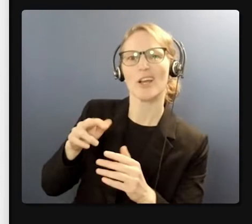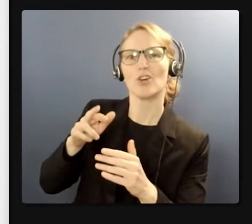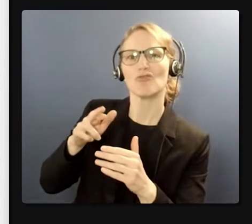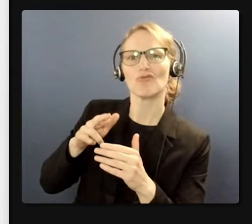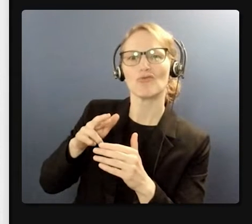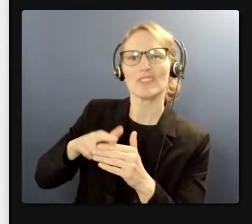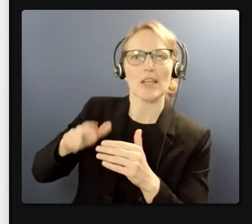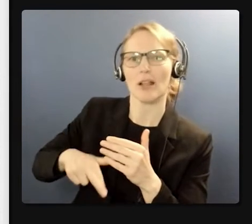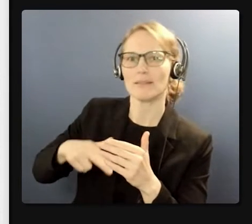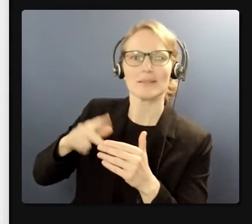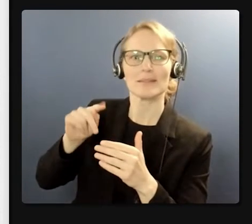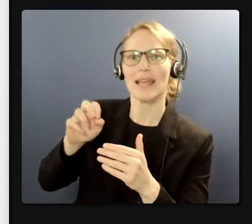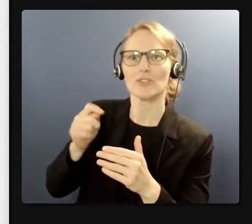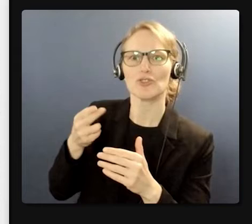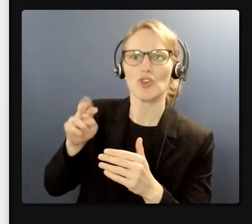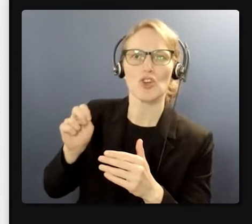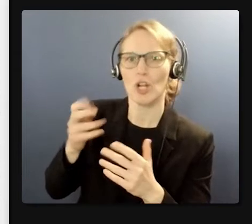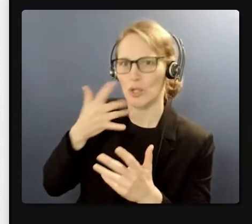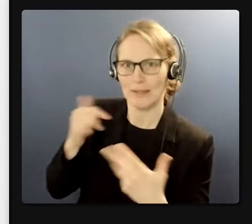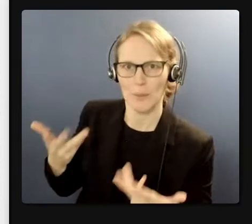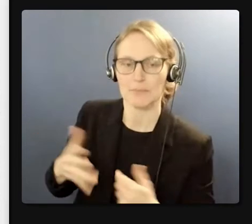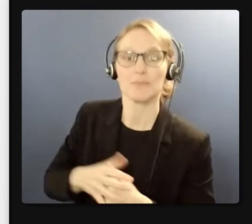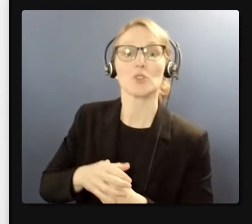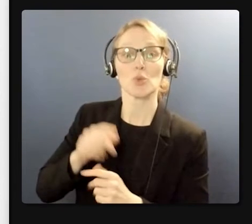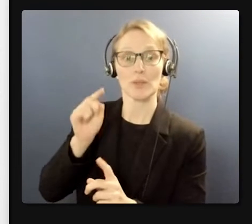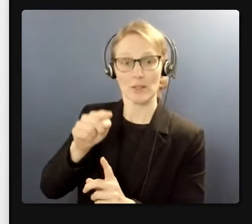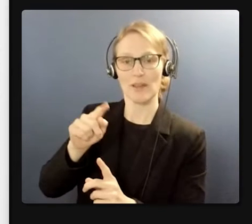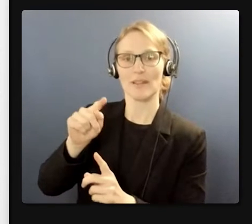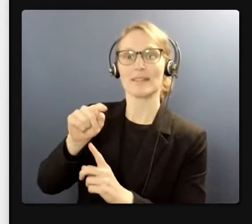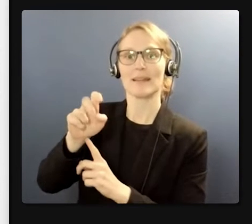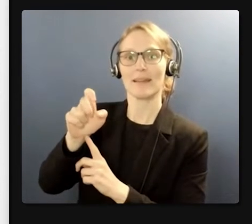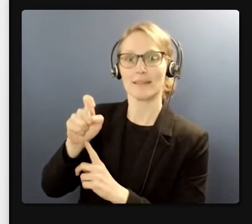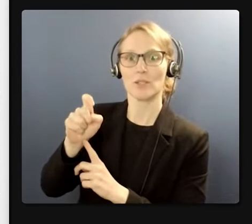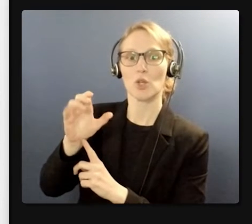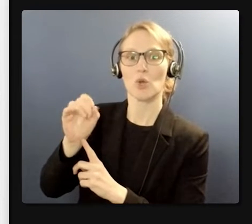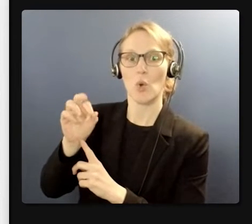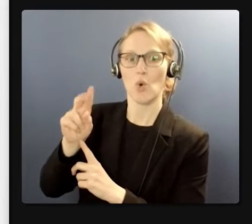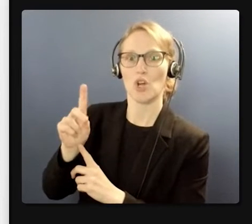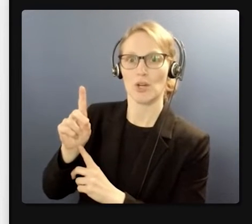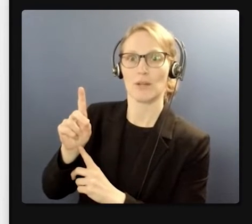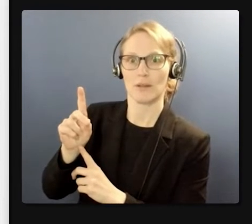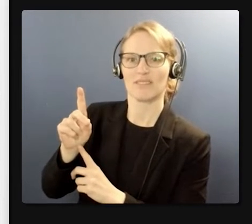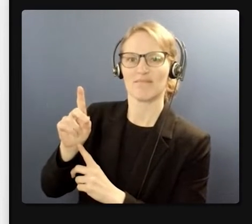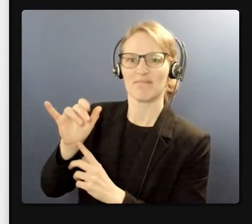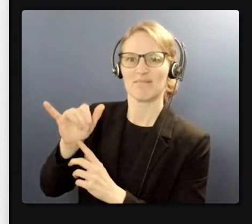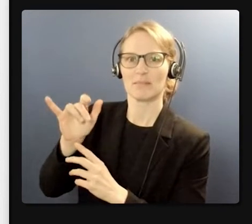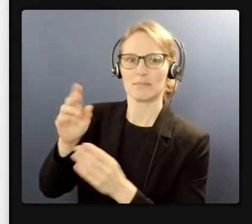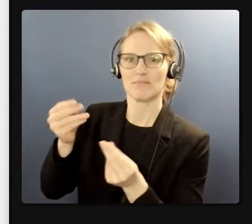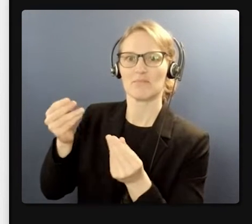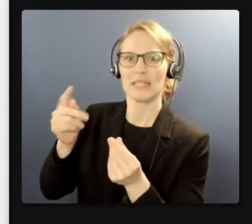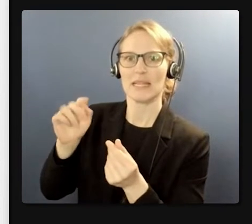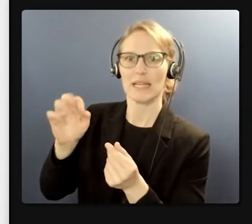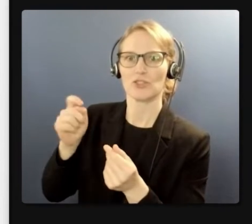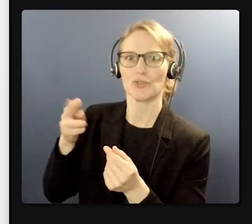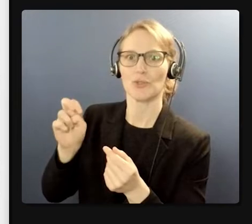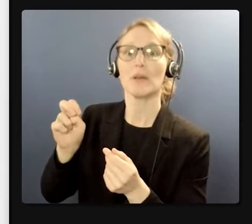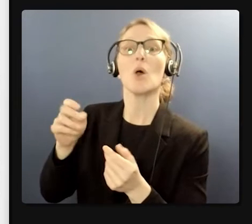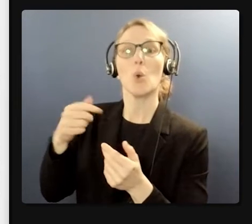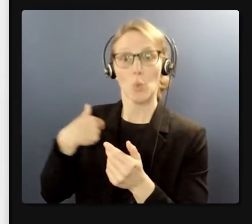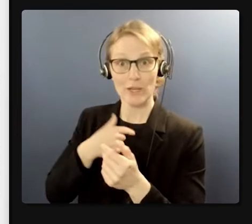A texture, basically, this is, we're only using the red and the green channel.